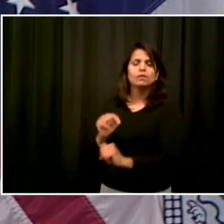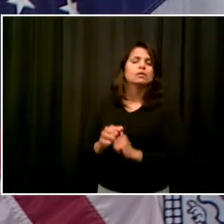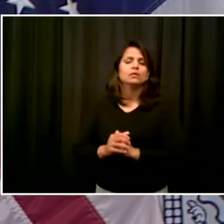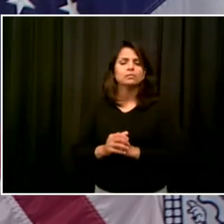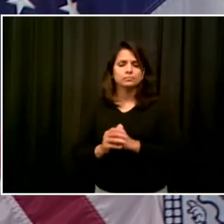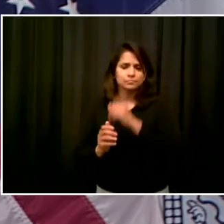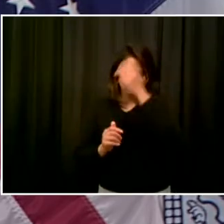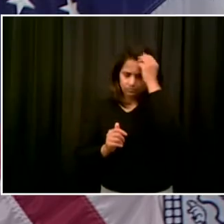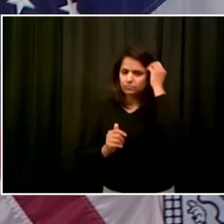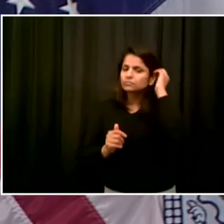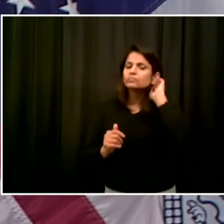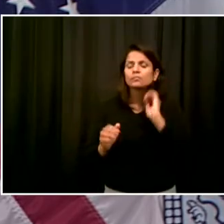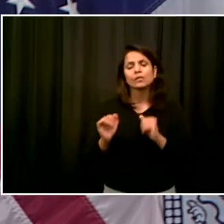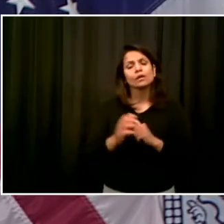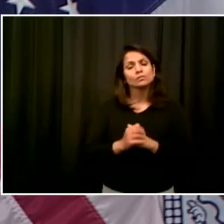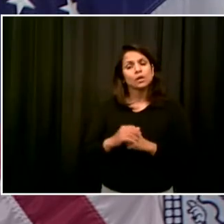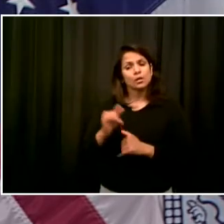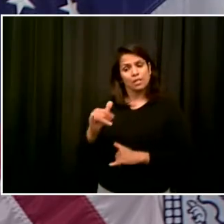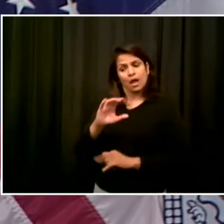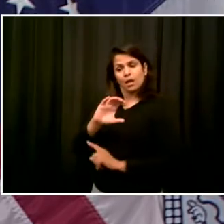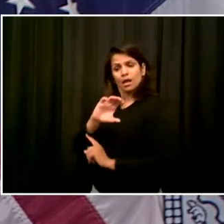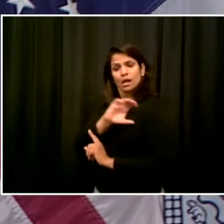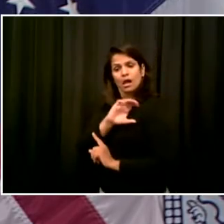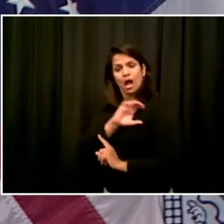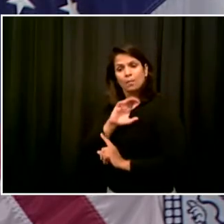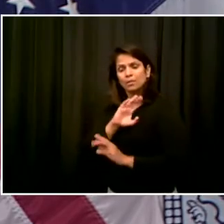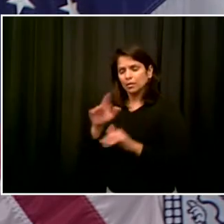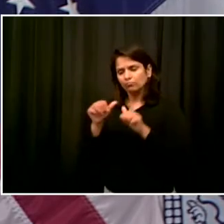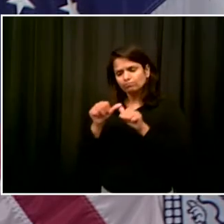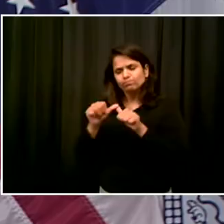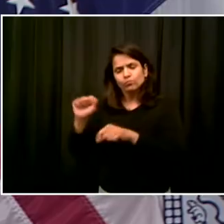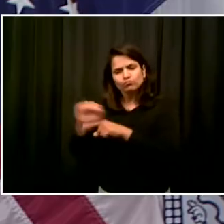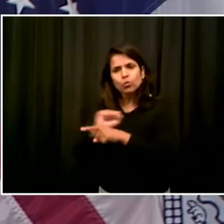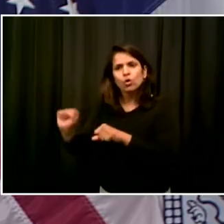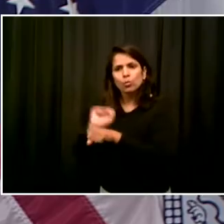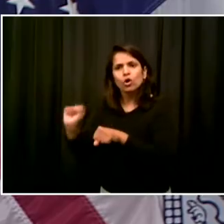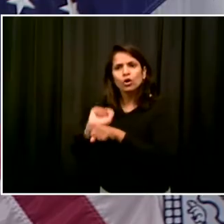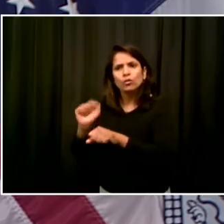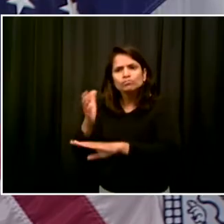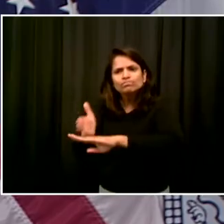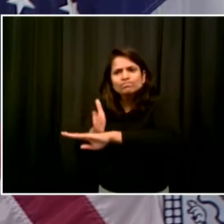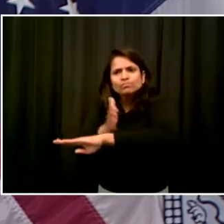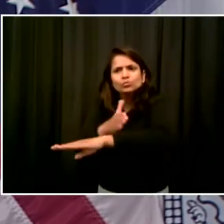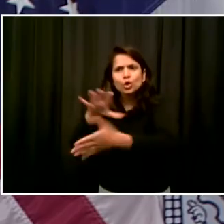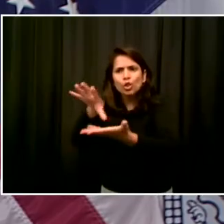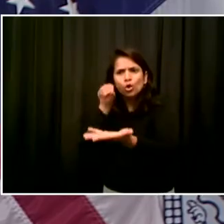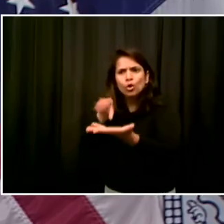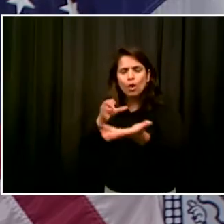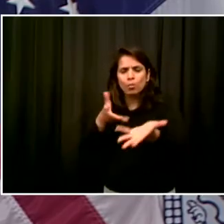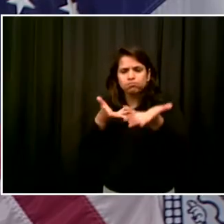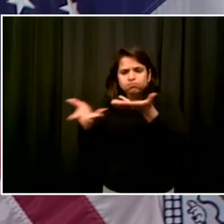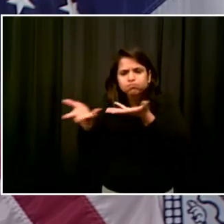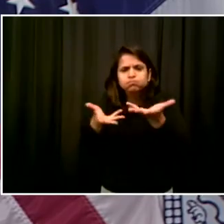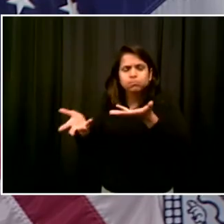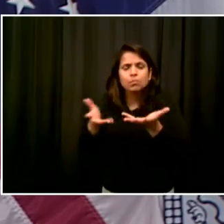TRAINING THE POLICE FORCE IN TE HQUALITY AND THE PROFESSIONALIMS F OT HEOFFICERS. SO, WE HAVE BEEN